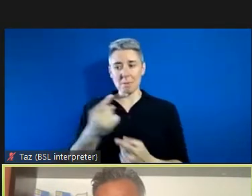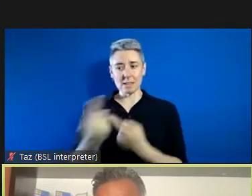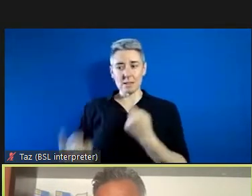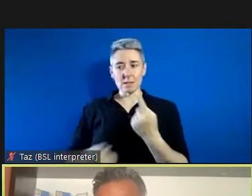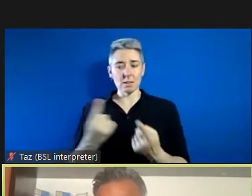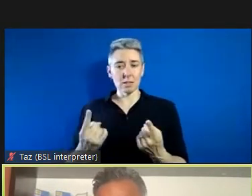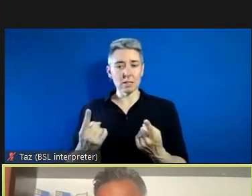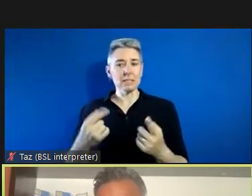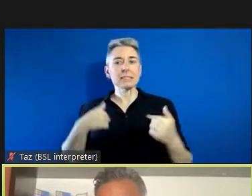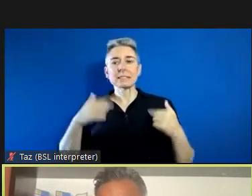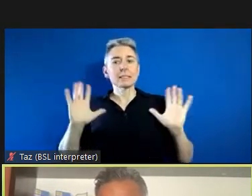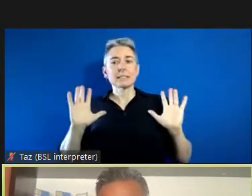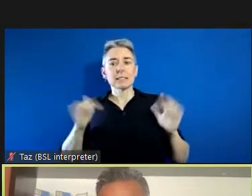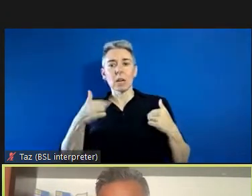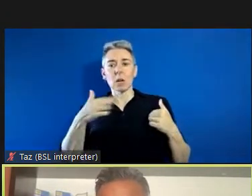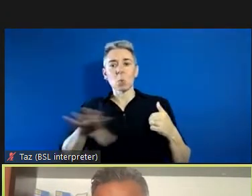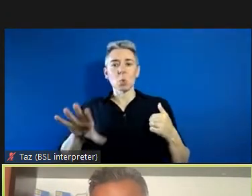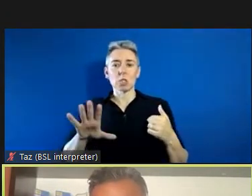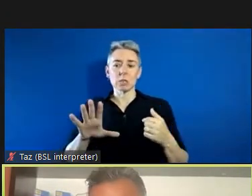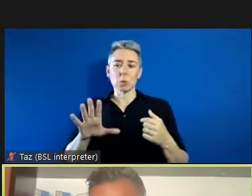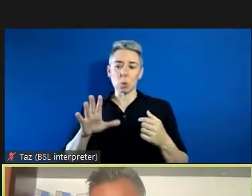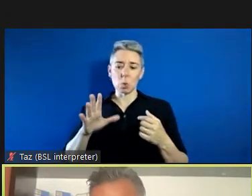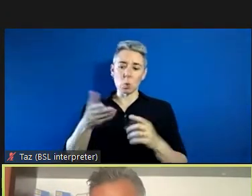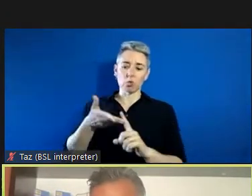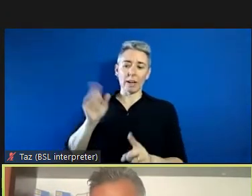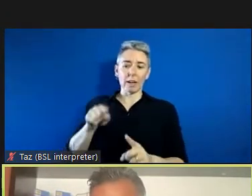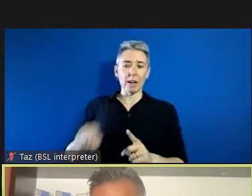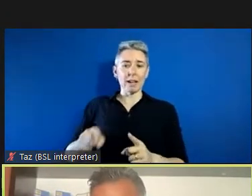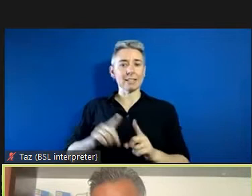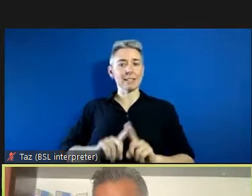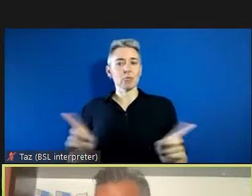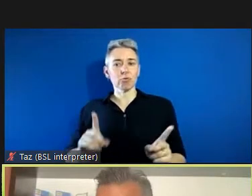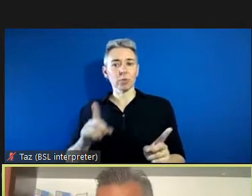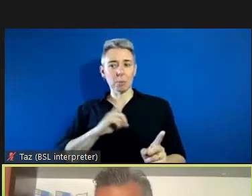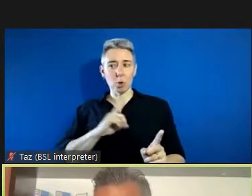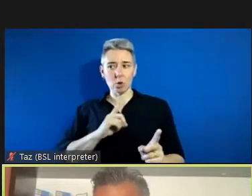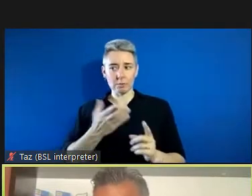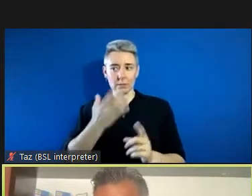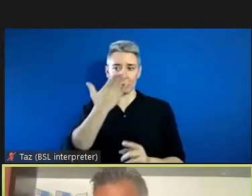because they're deeply rooted to a culture of loss and shame. So we have a trauma informed care